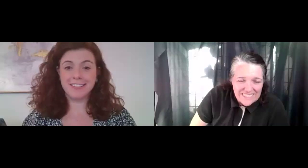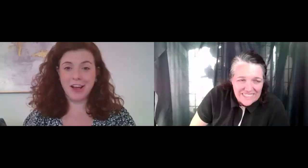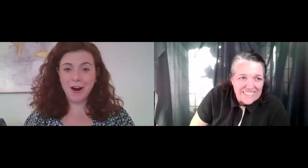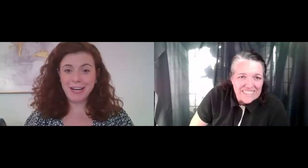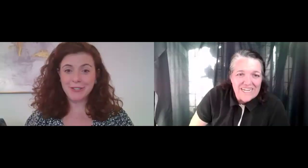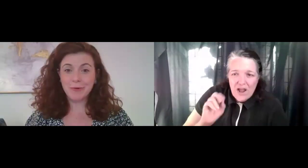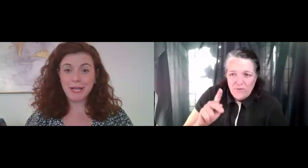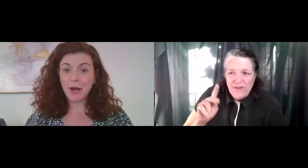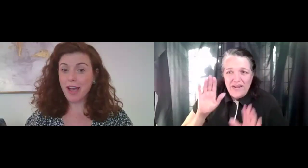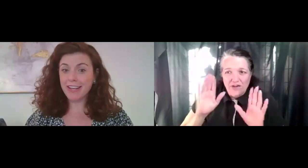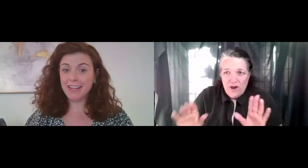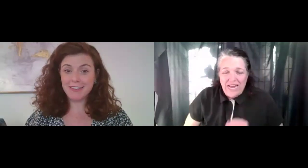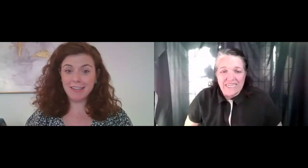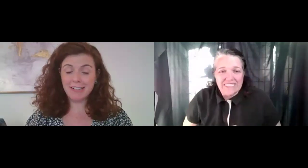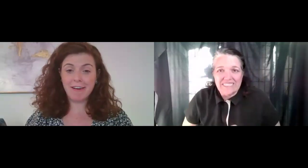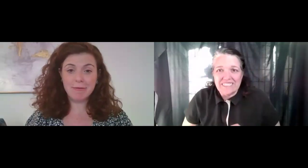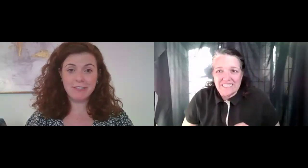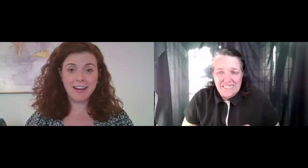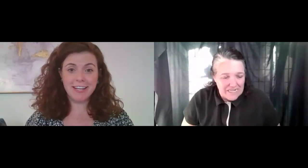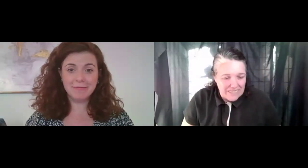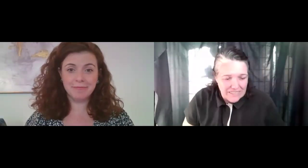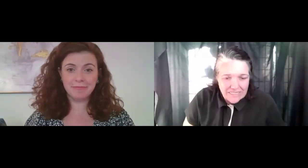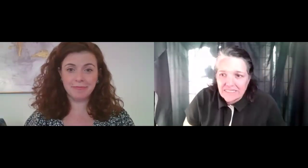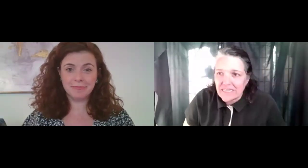OK, great! Alright, so we can go ahead and get started if everyone's ready?